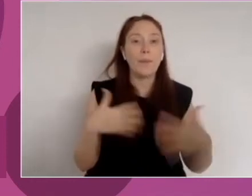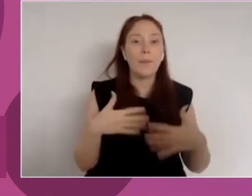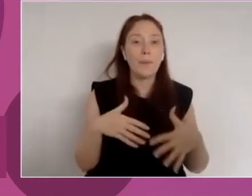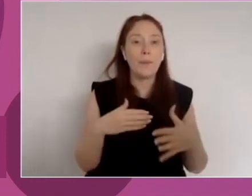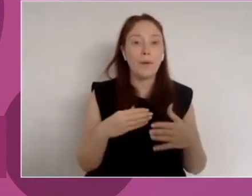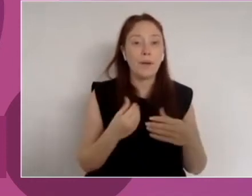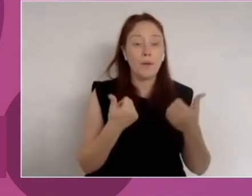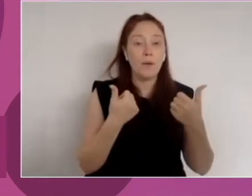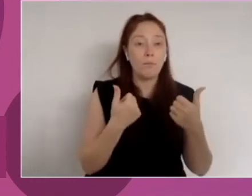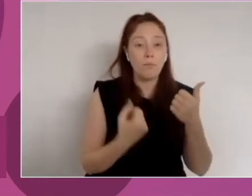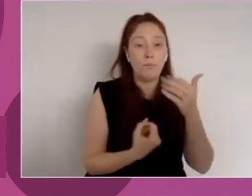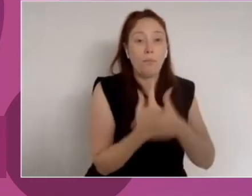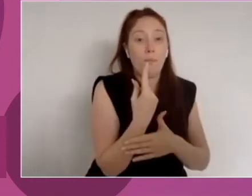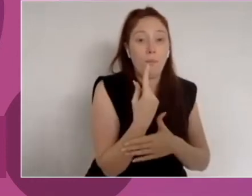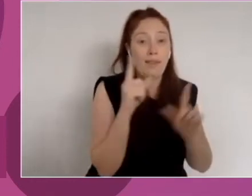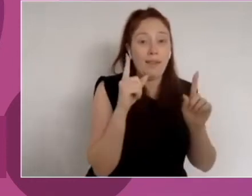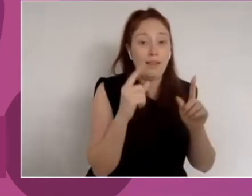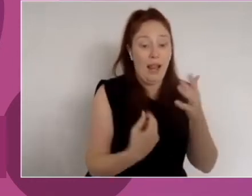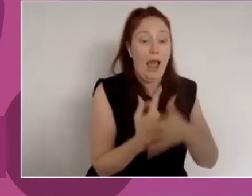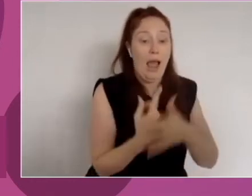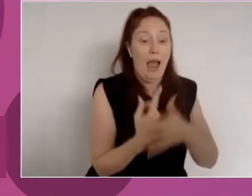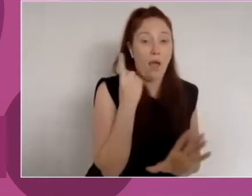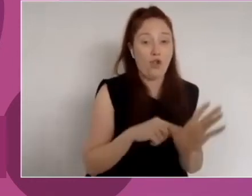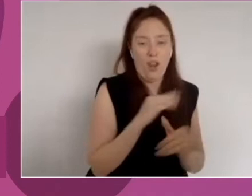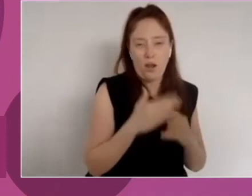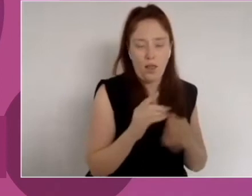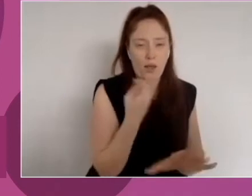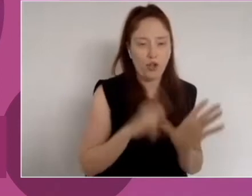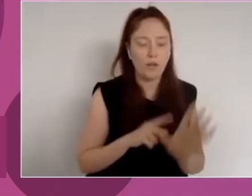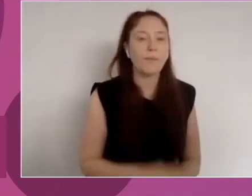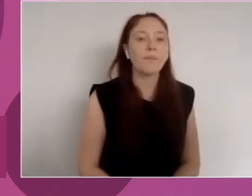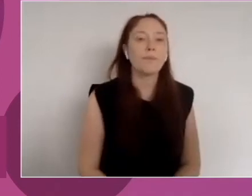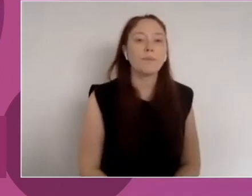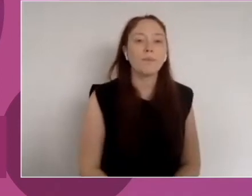the back end of last year. Under our mental health and suicide prevention reform agenda,